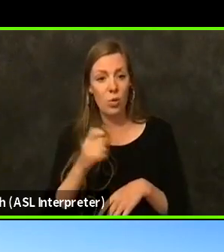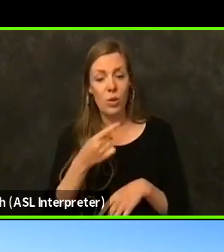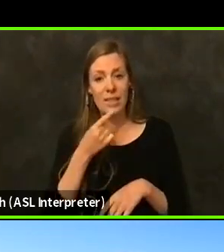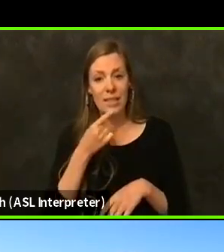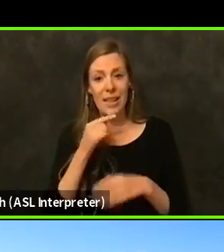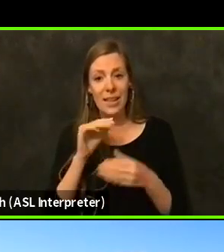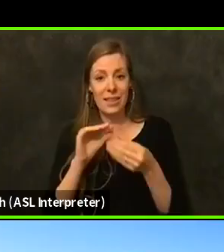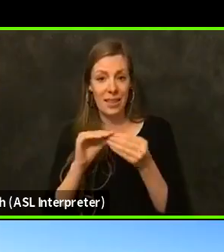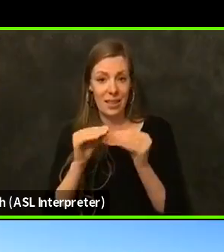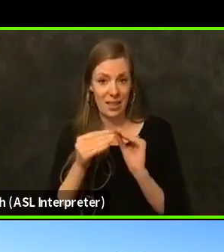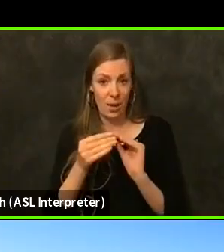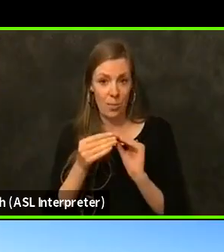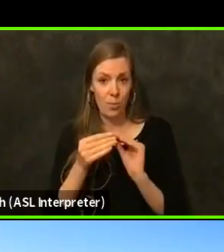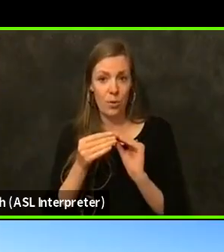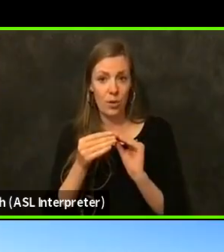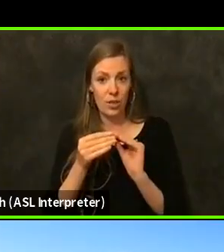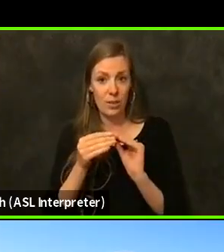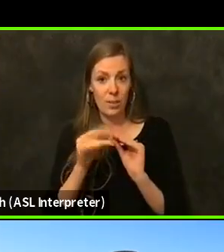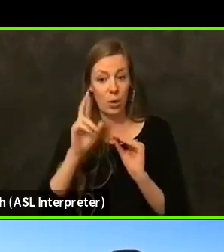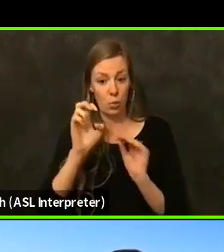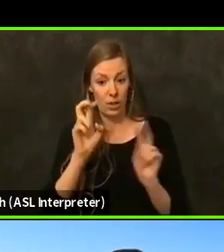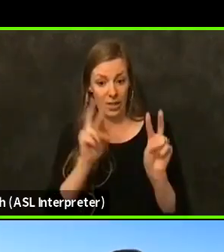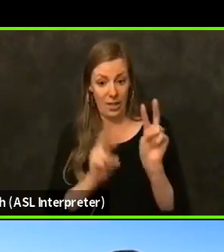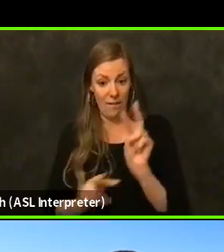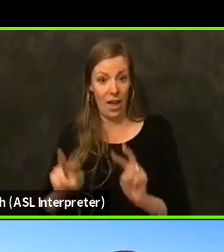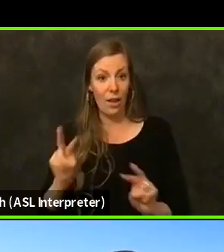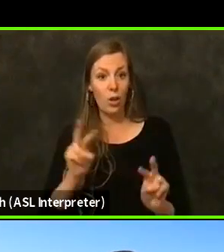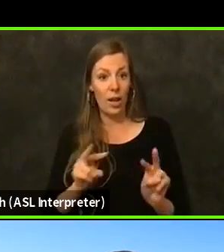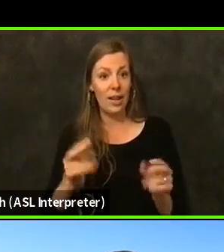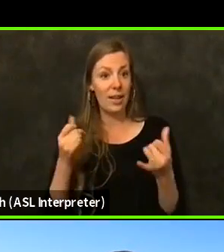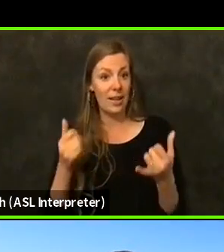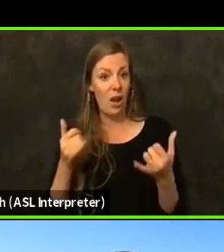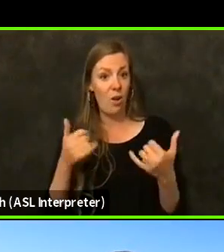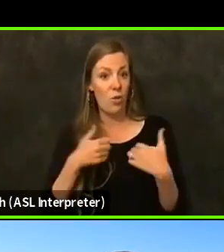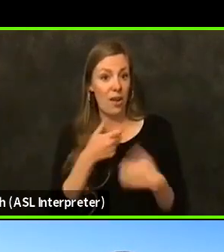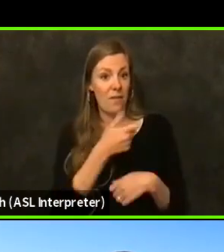the blueprint is being reevaluated now that we have vaccines on board to see if